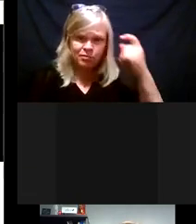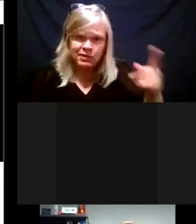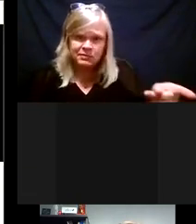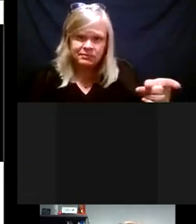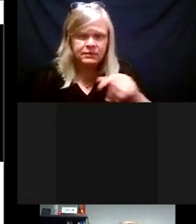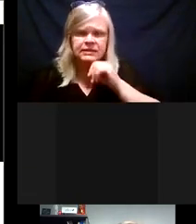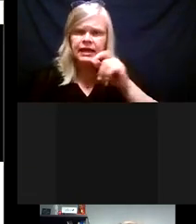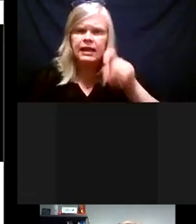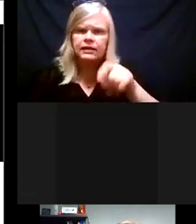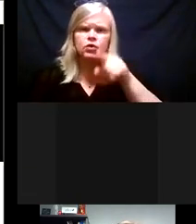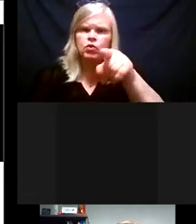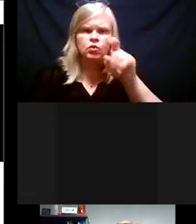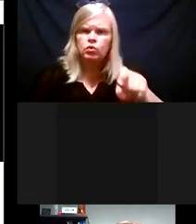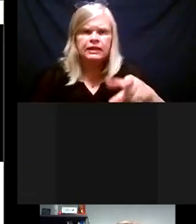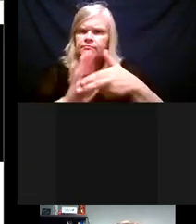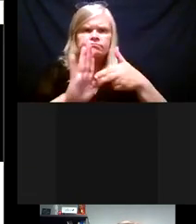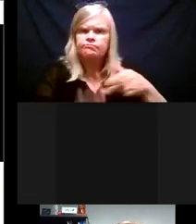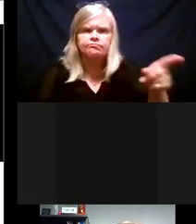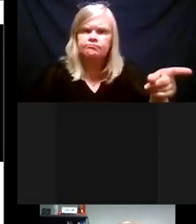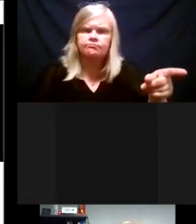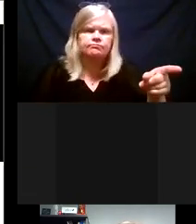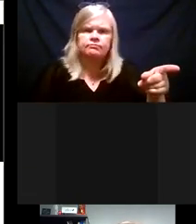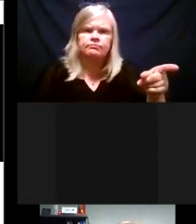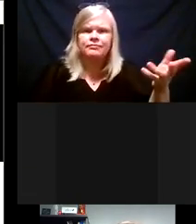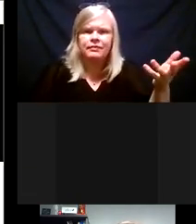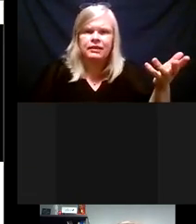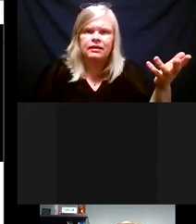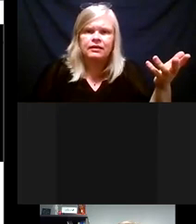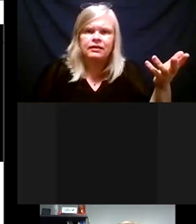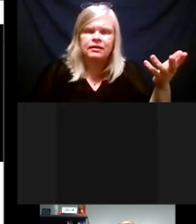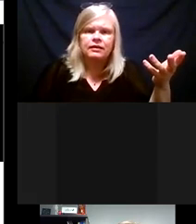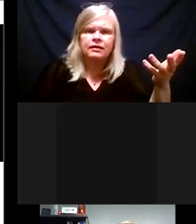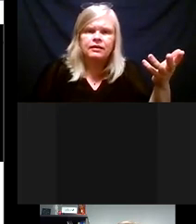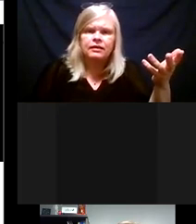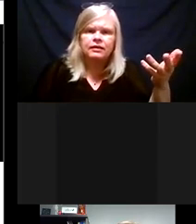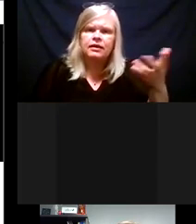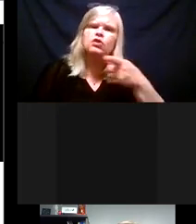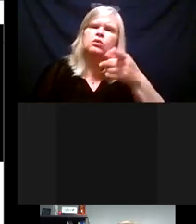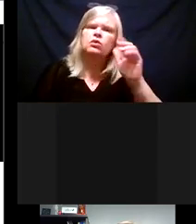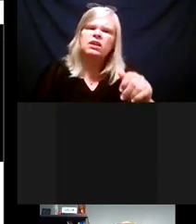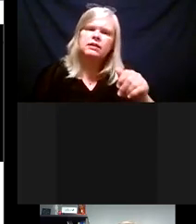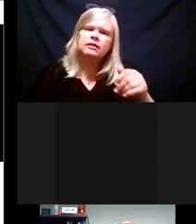IS NOT NECESSARY. YOU MAY WARN THEM OF THAT IF